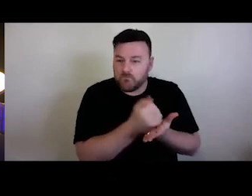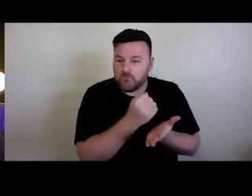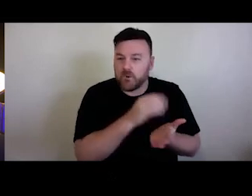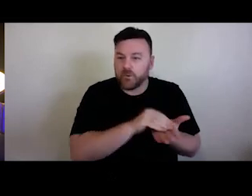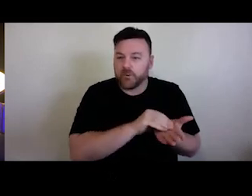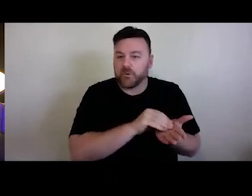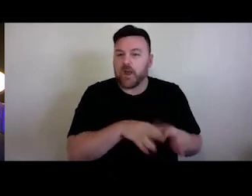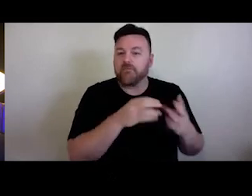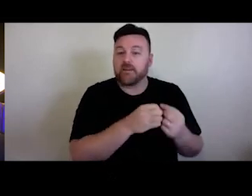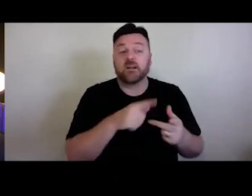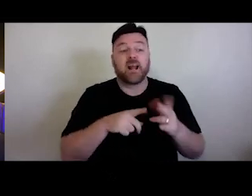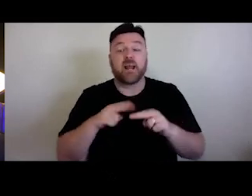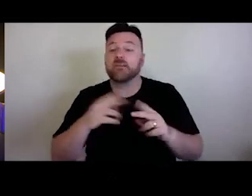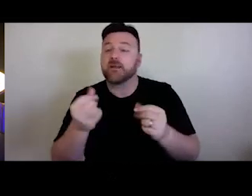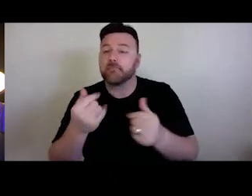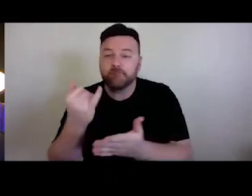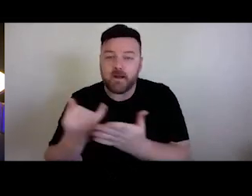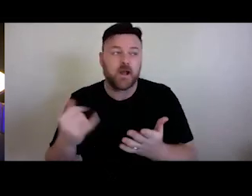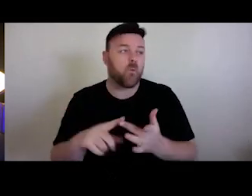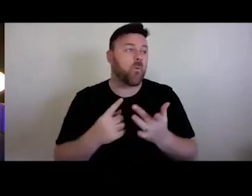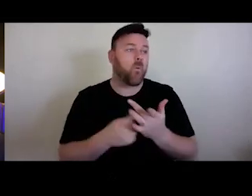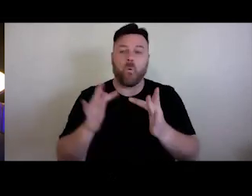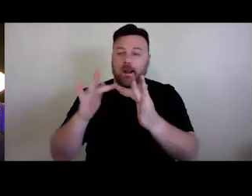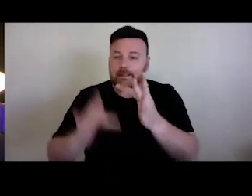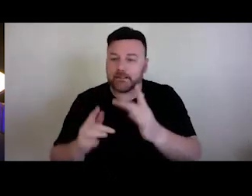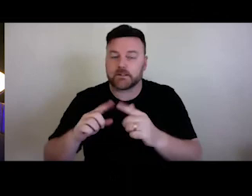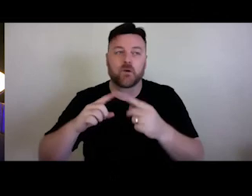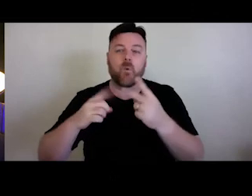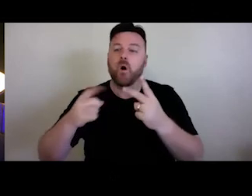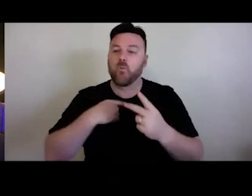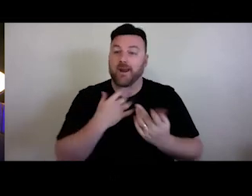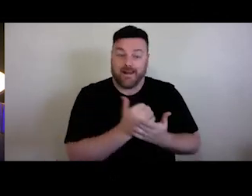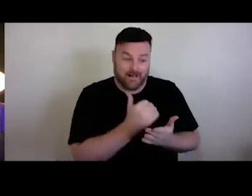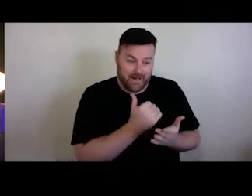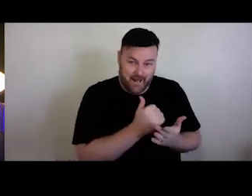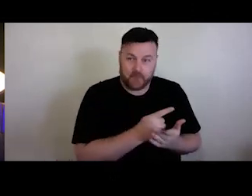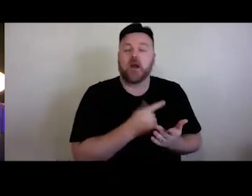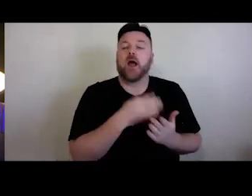problem or something faults we can still capture the video live and then post it up later for people to watch because that's a very real